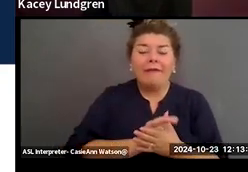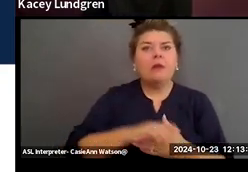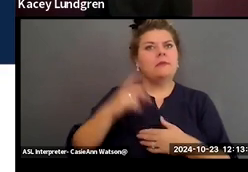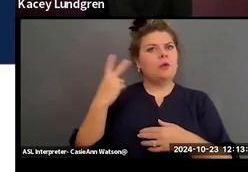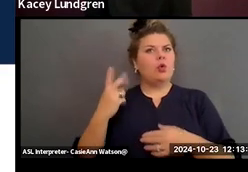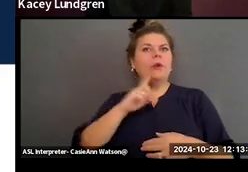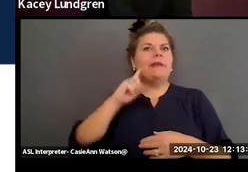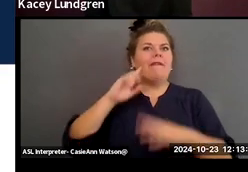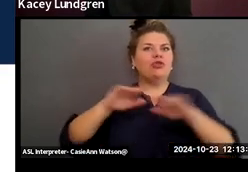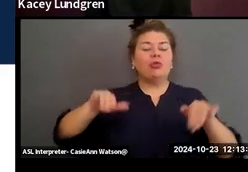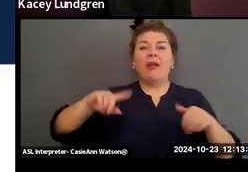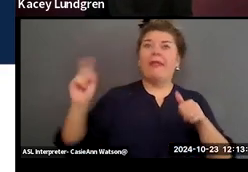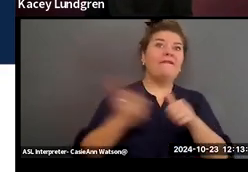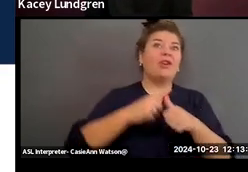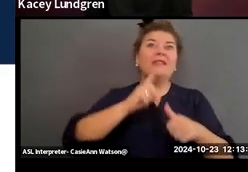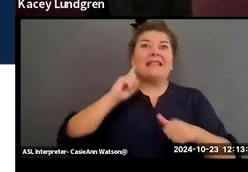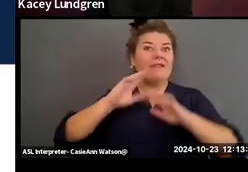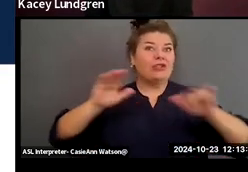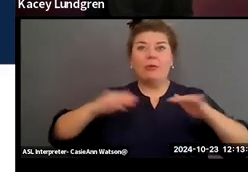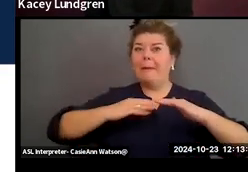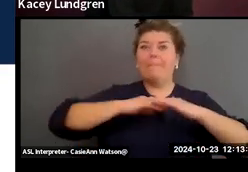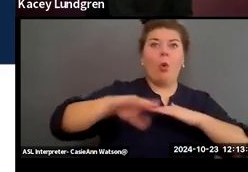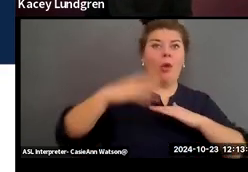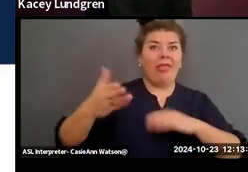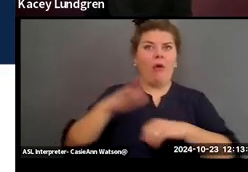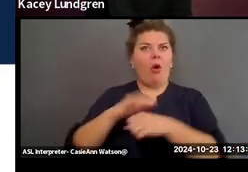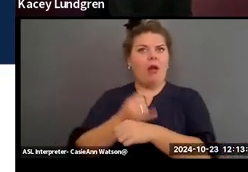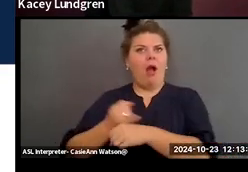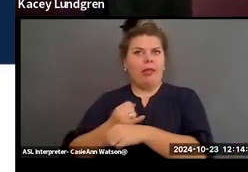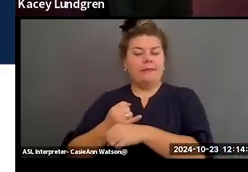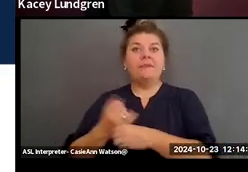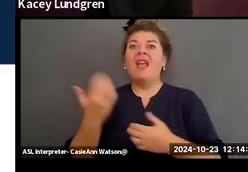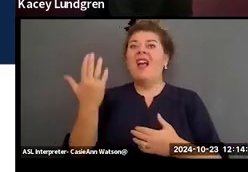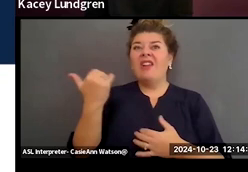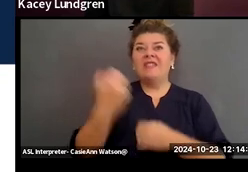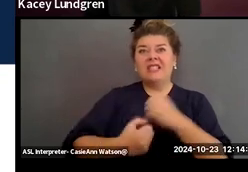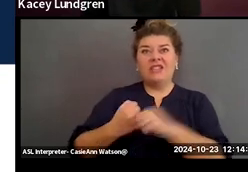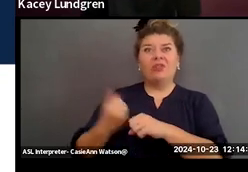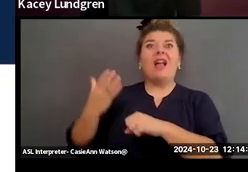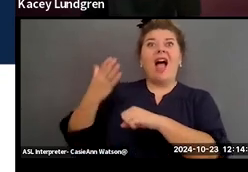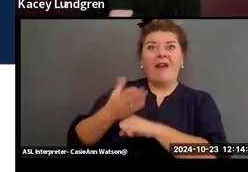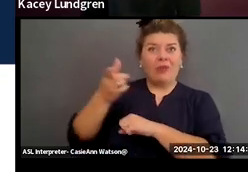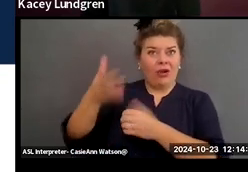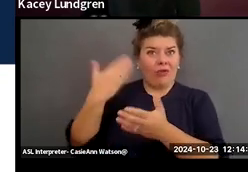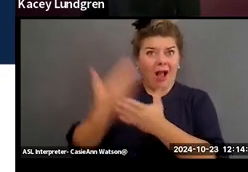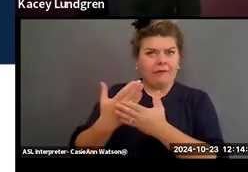who were the first deaf children born on the island. About 15 years after he arrived, immigration virtually stopped